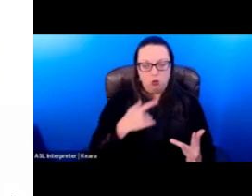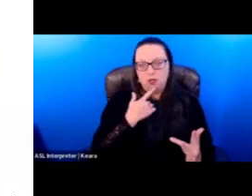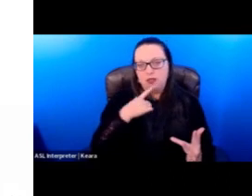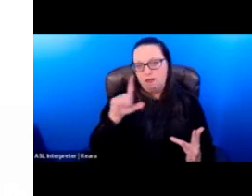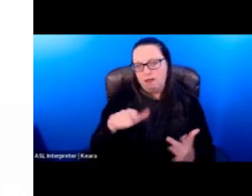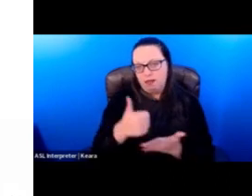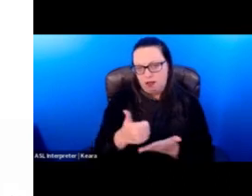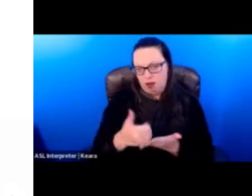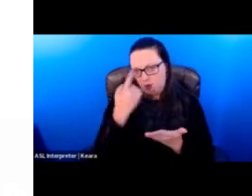Next slide.